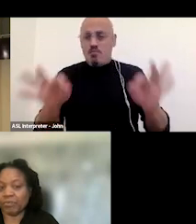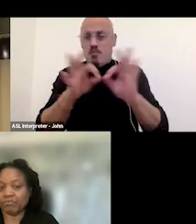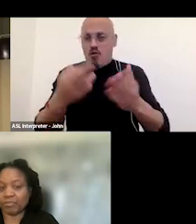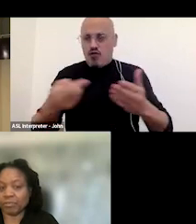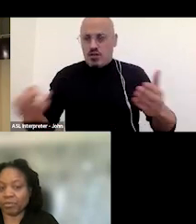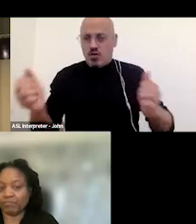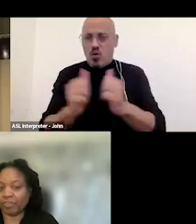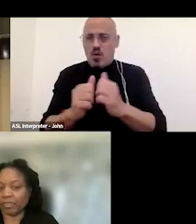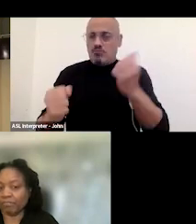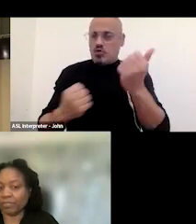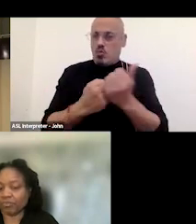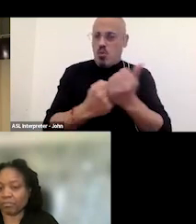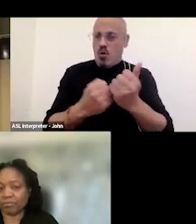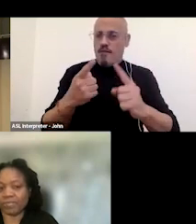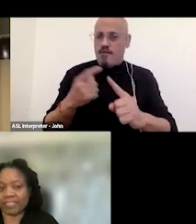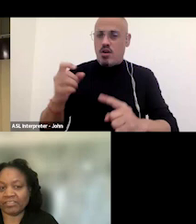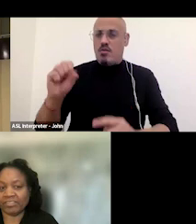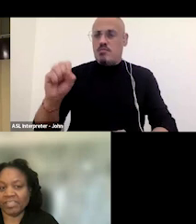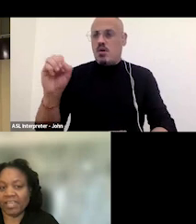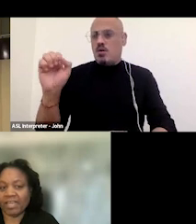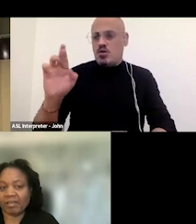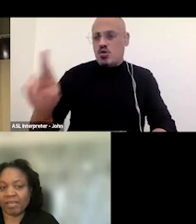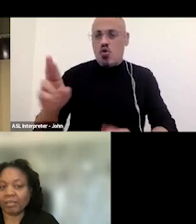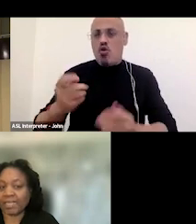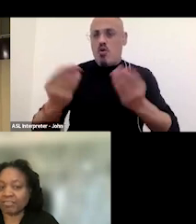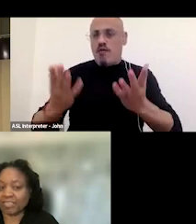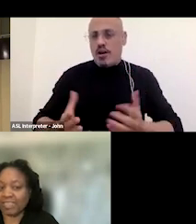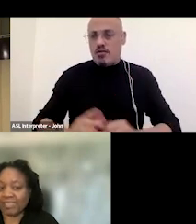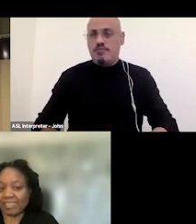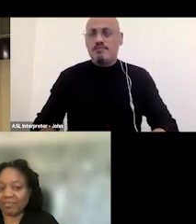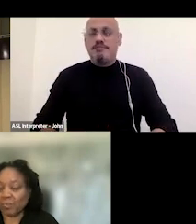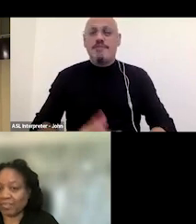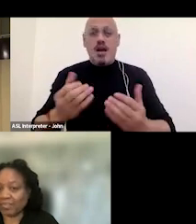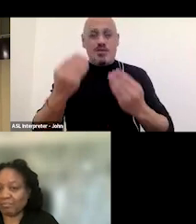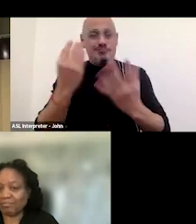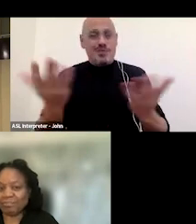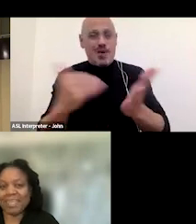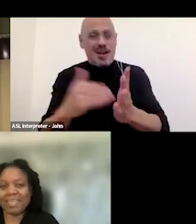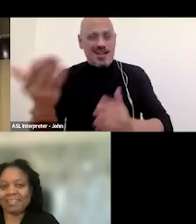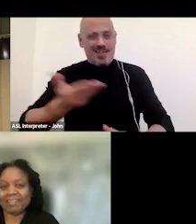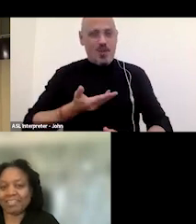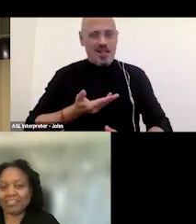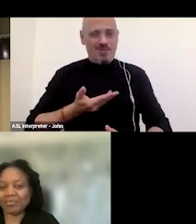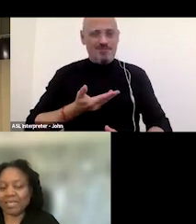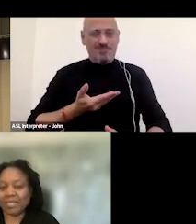with support from a SOAR provider. I would like to say, again, welcome and thank you,